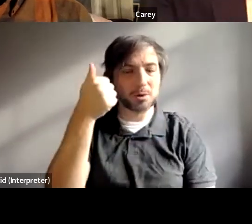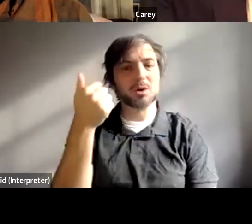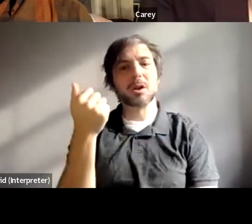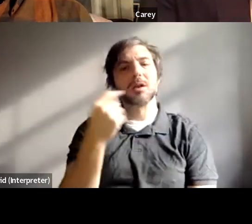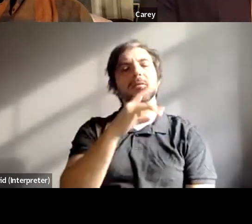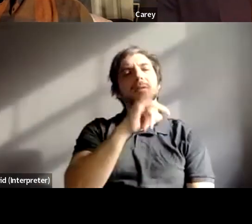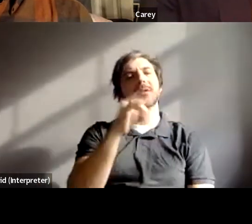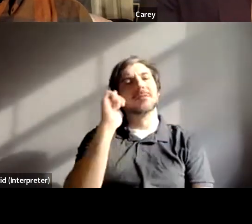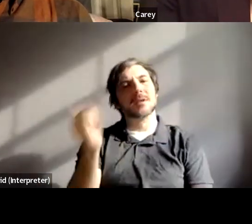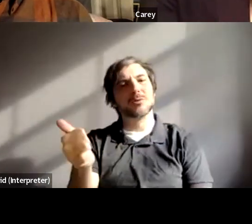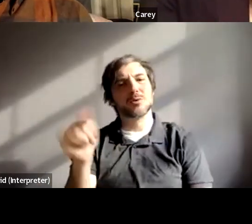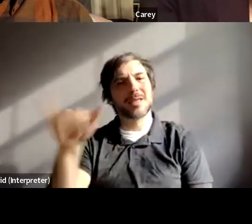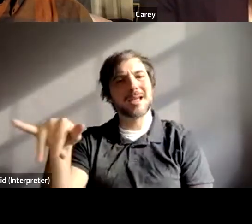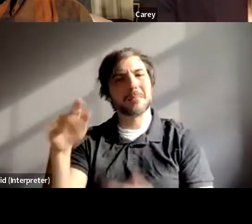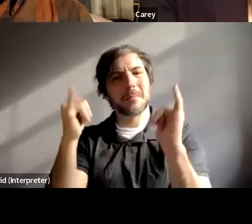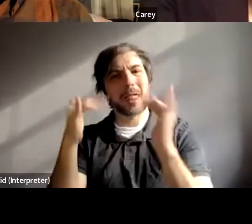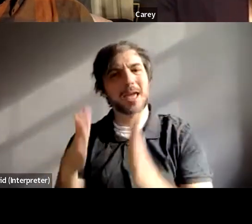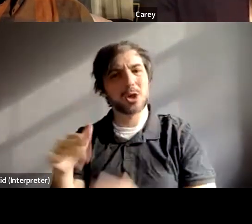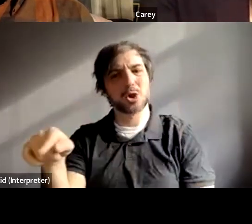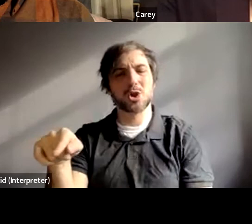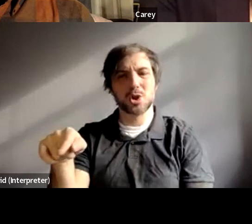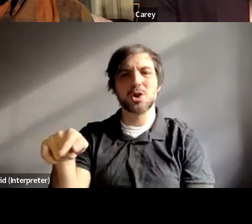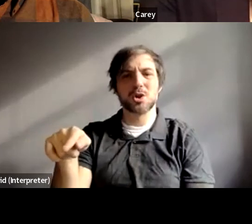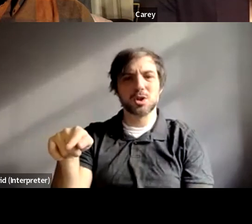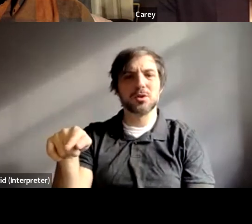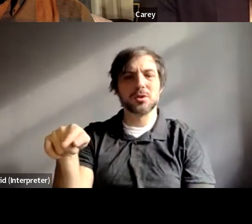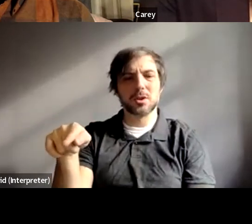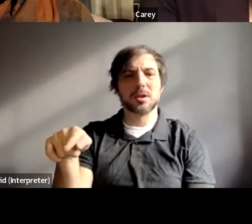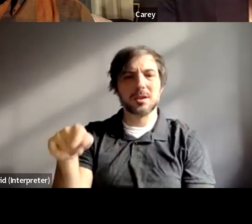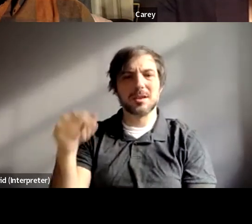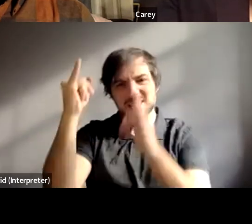the player if they are